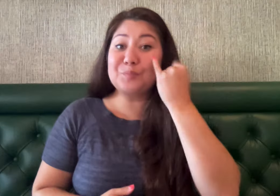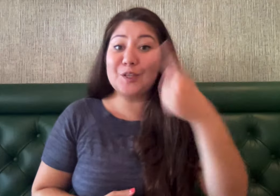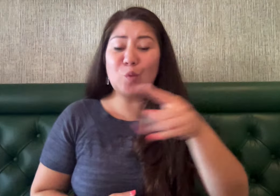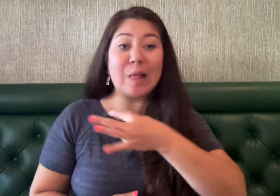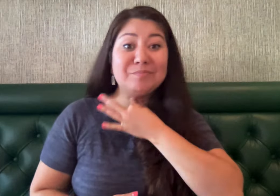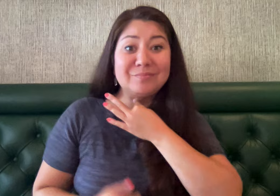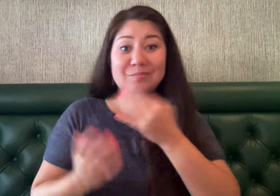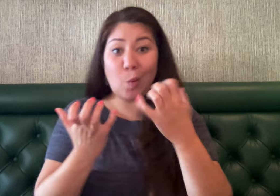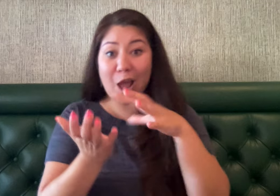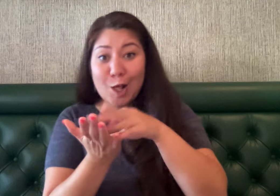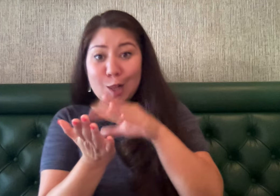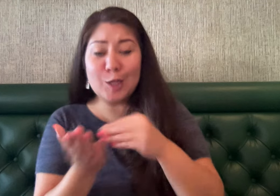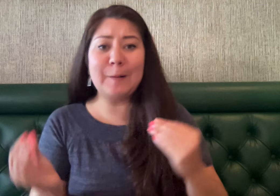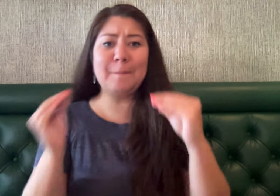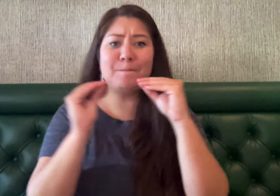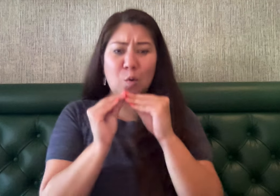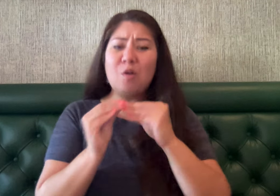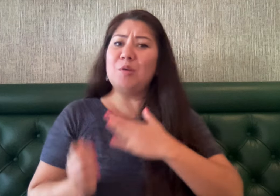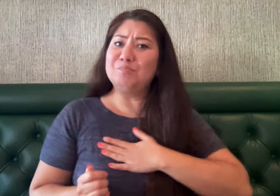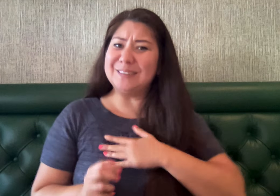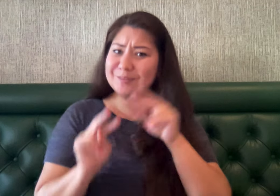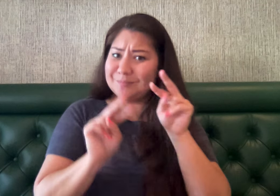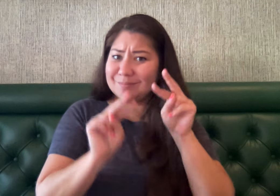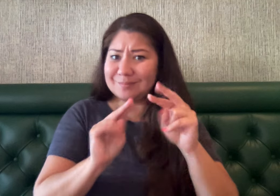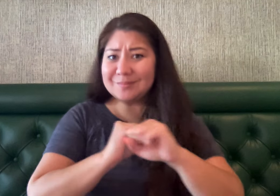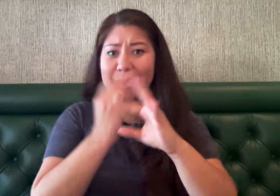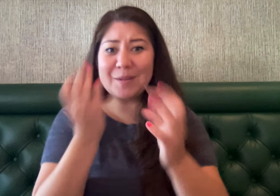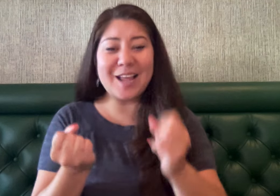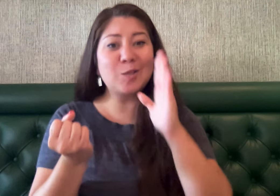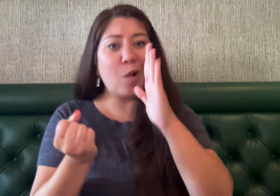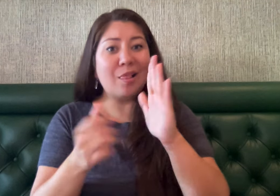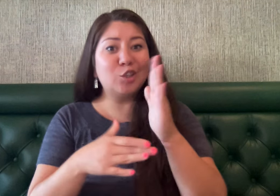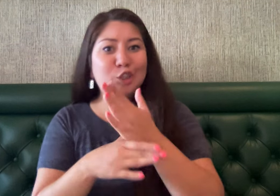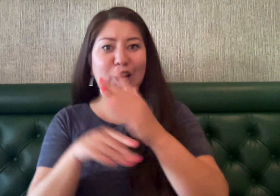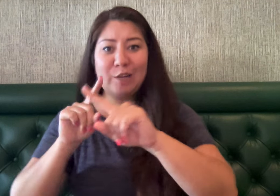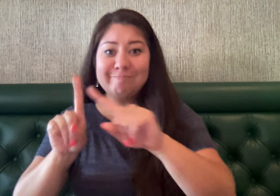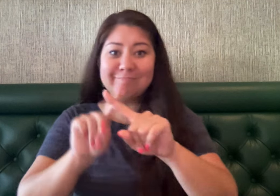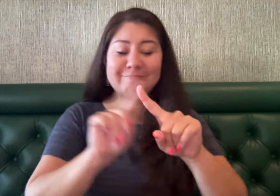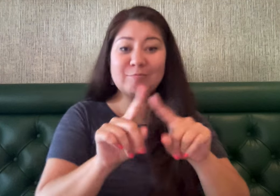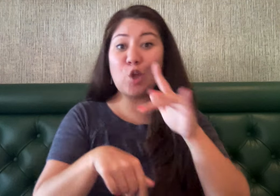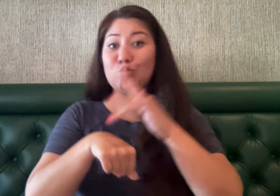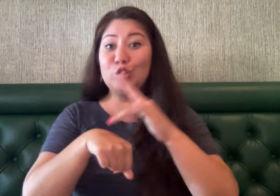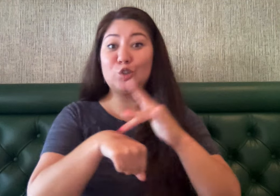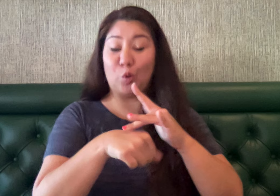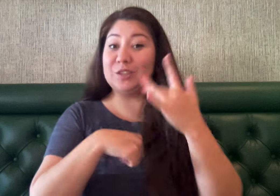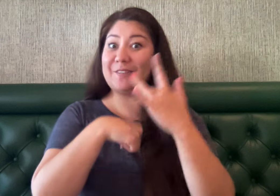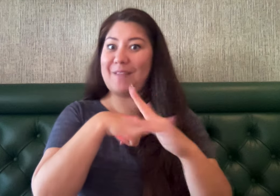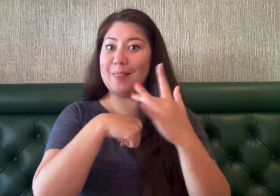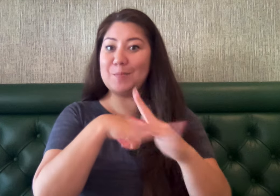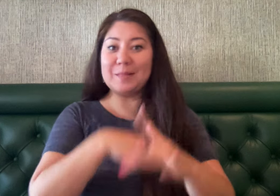If you are curious and want to learn more about monkeypox, check out Atomic Hands pages. where we will share different resources that are available!